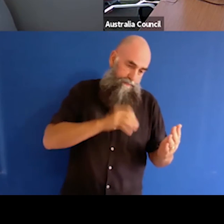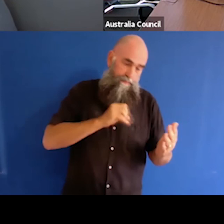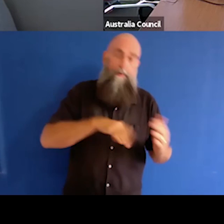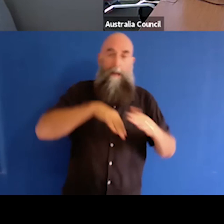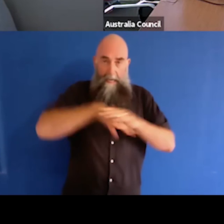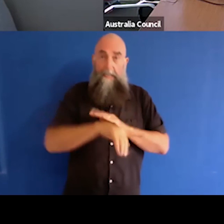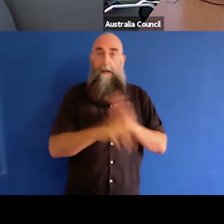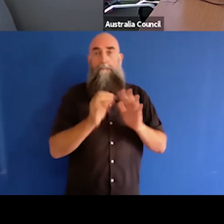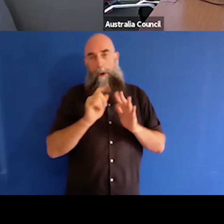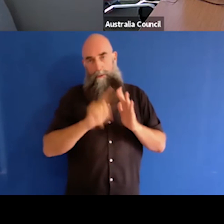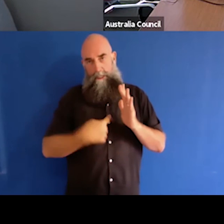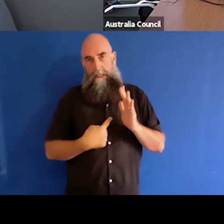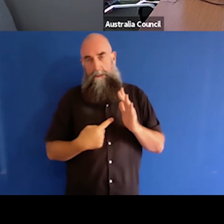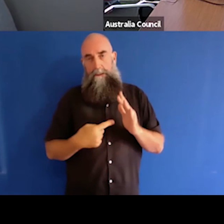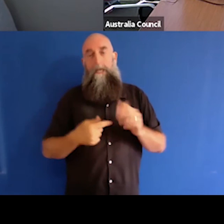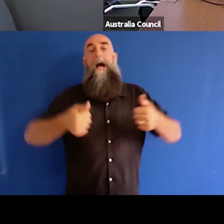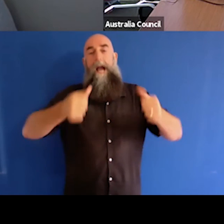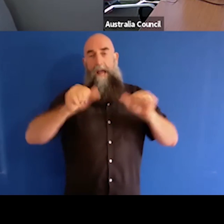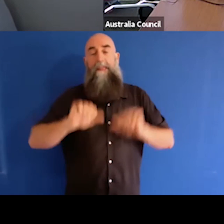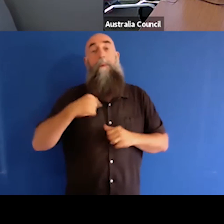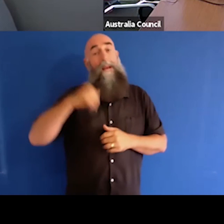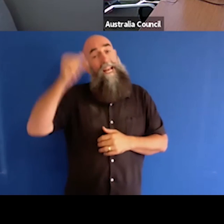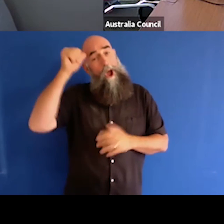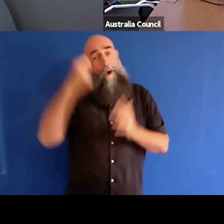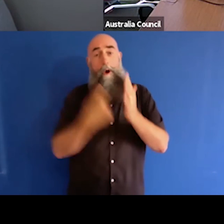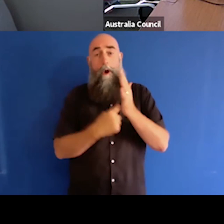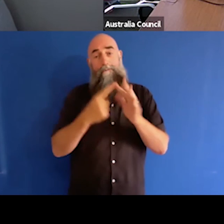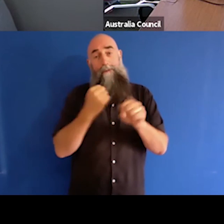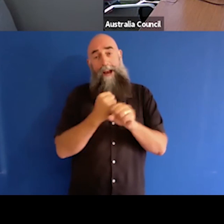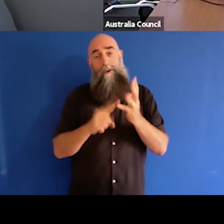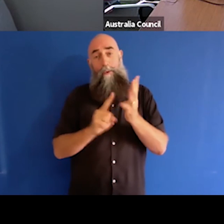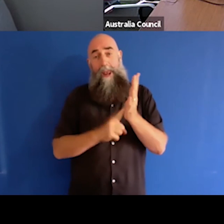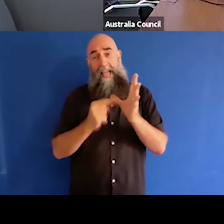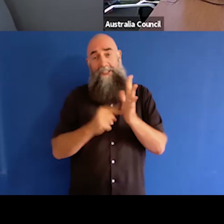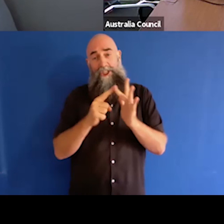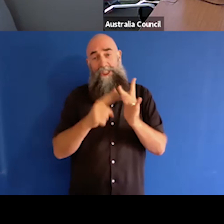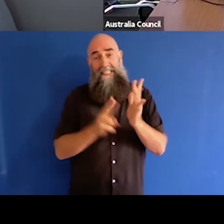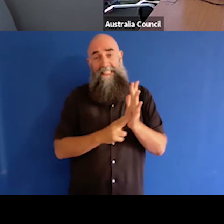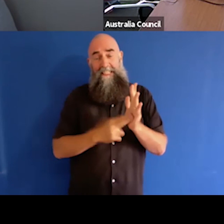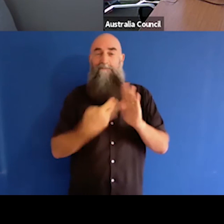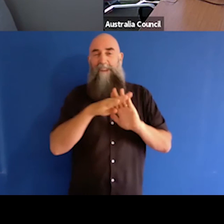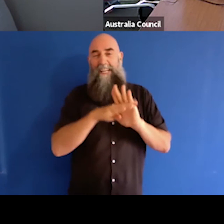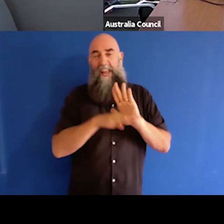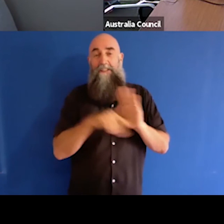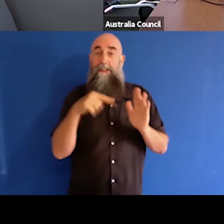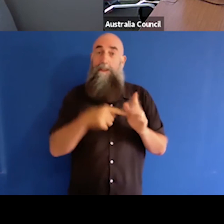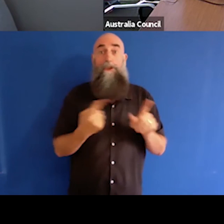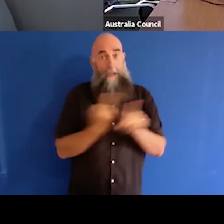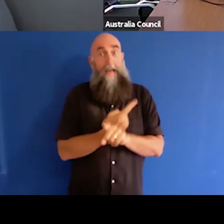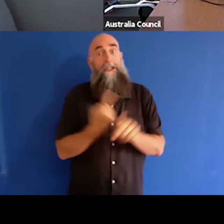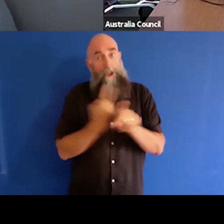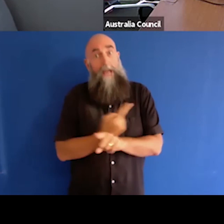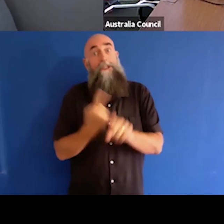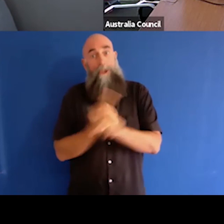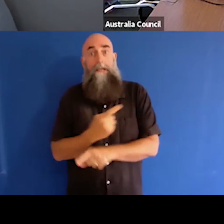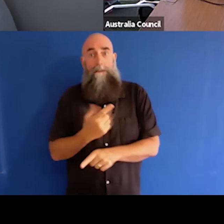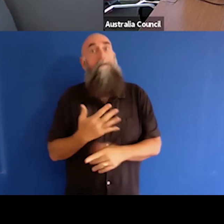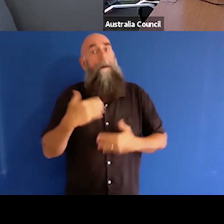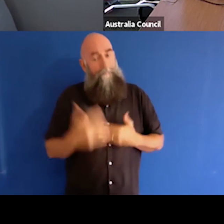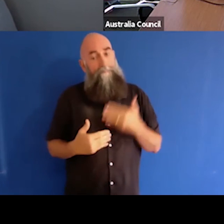Also we get it that regulations are changing all the time. There's not a lot we can do about that.